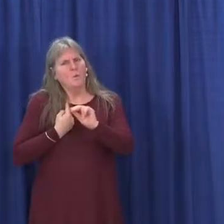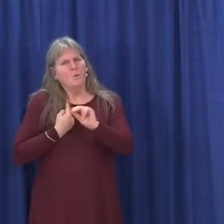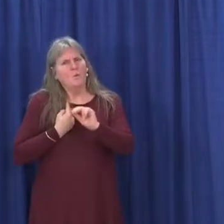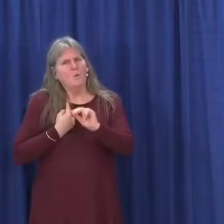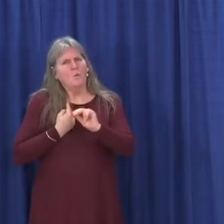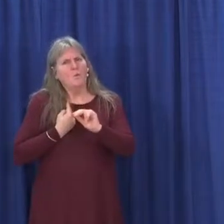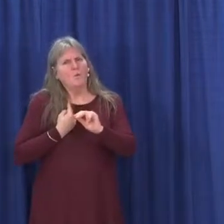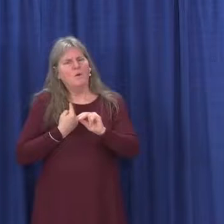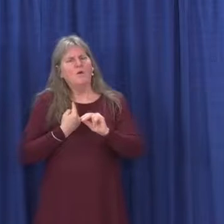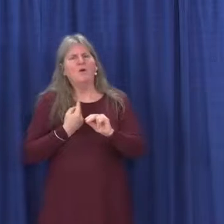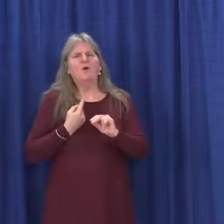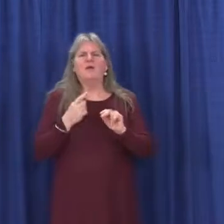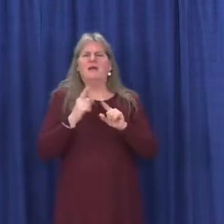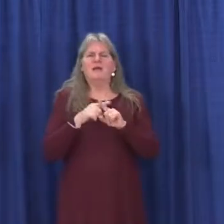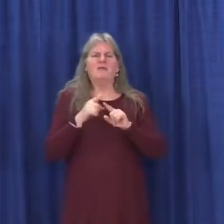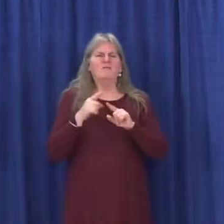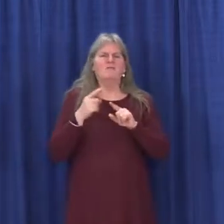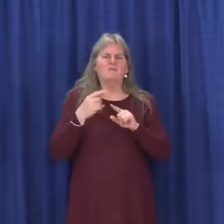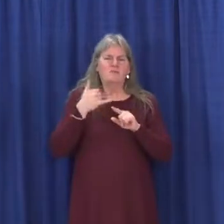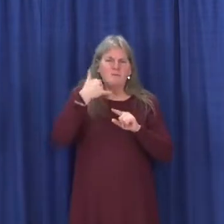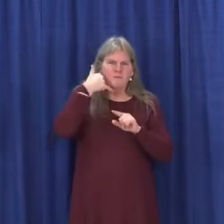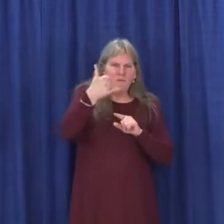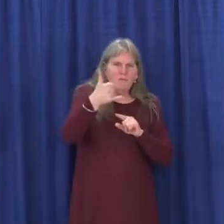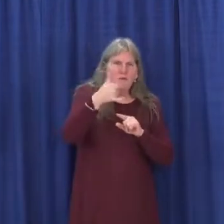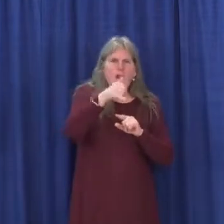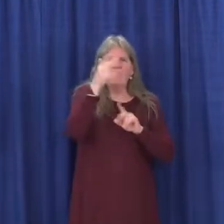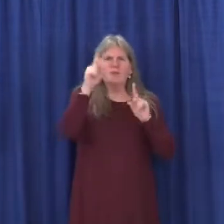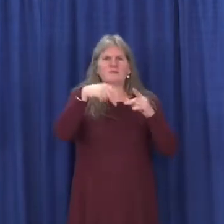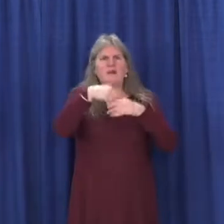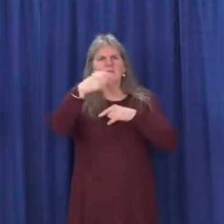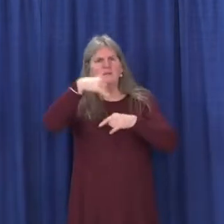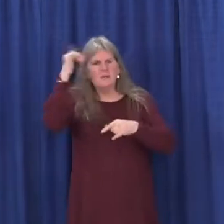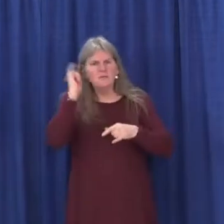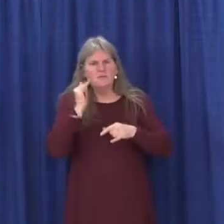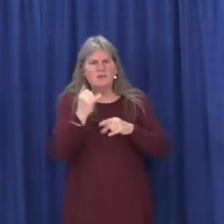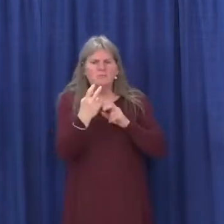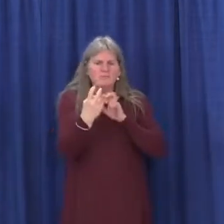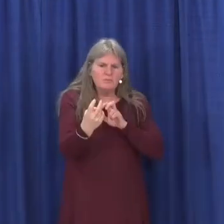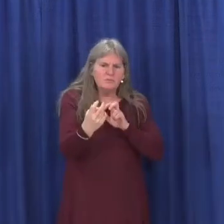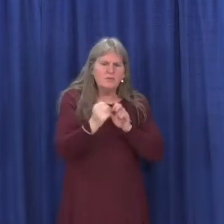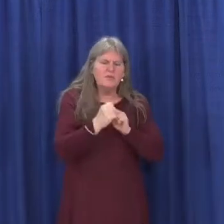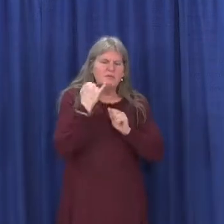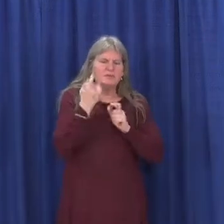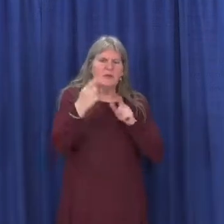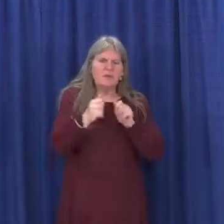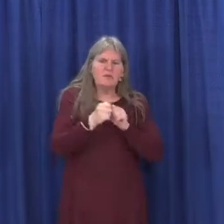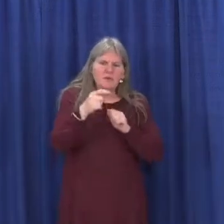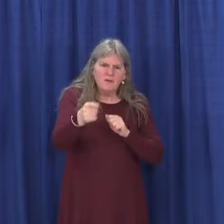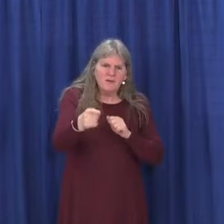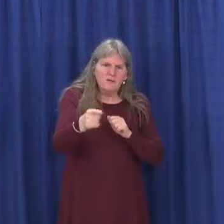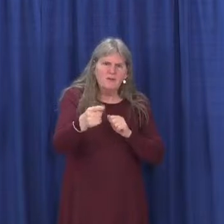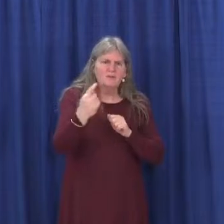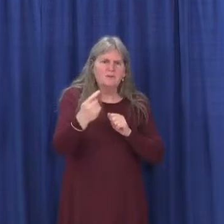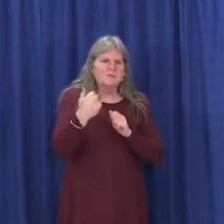the phone number to phone so somebody's on the line. And if something happens to you, help will come to you.